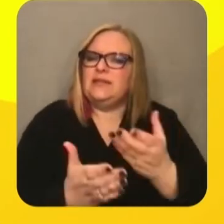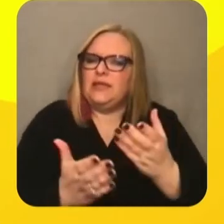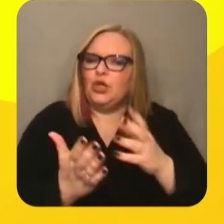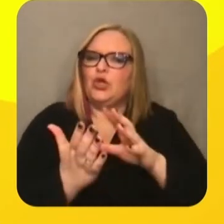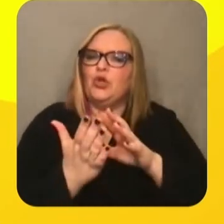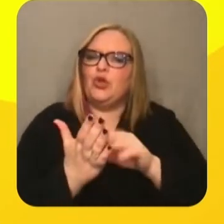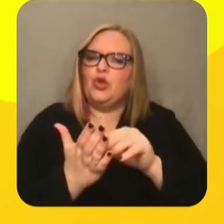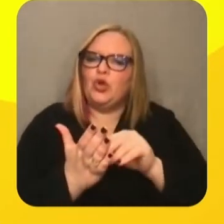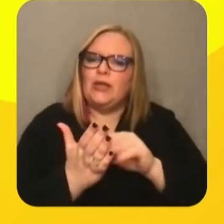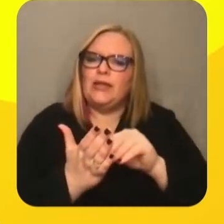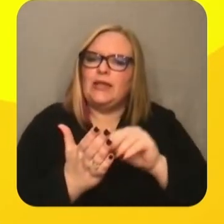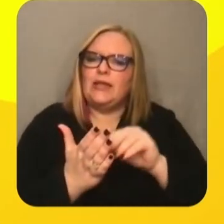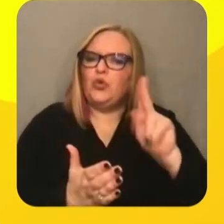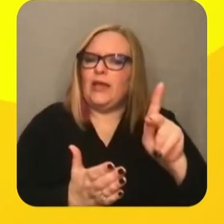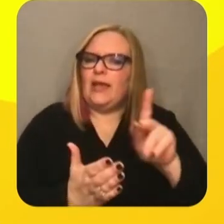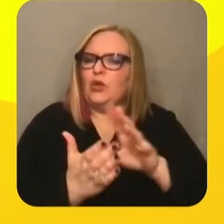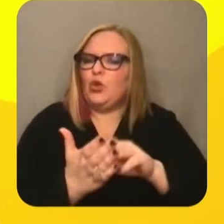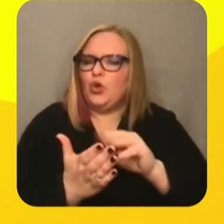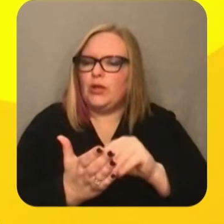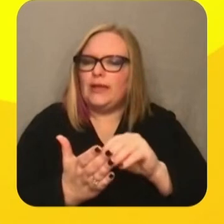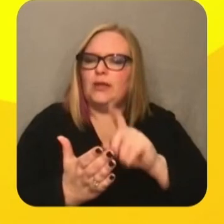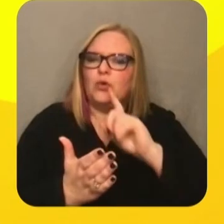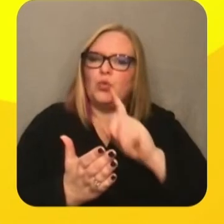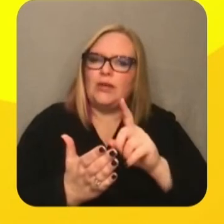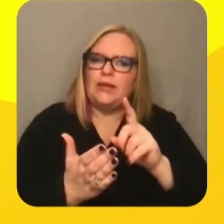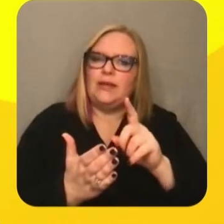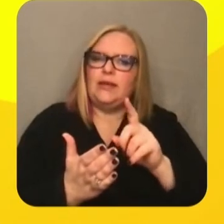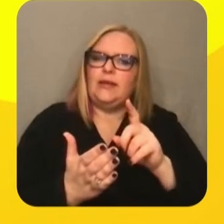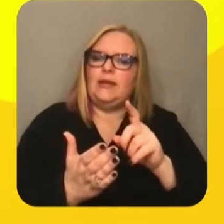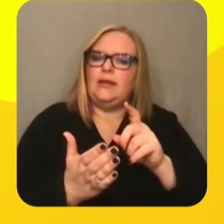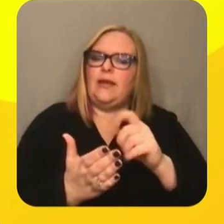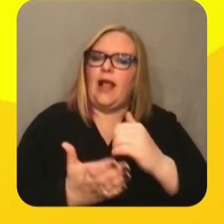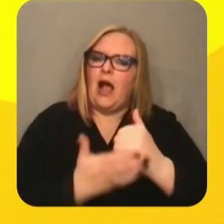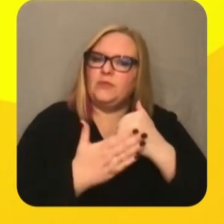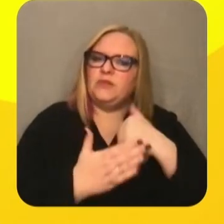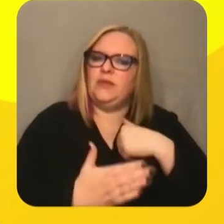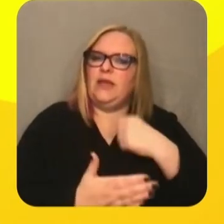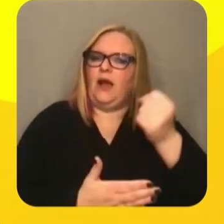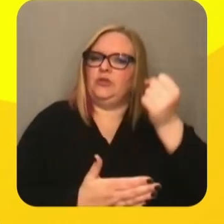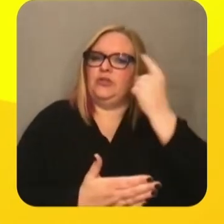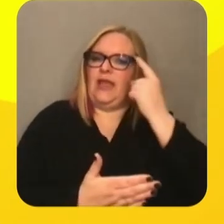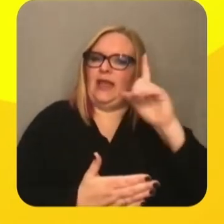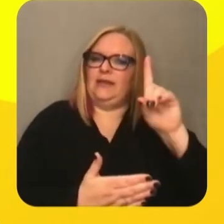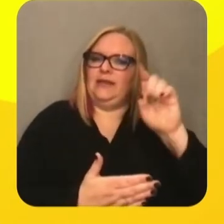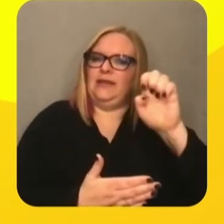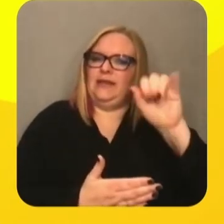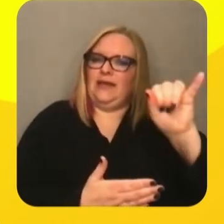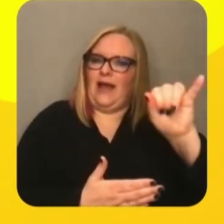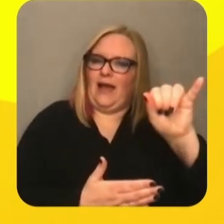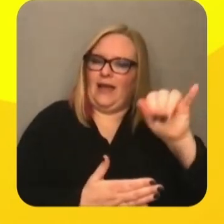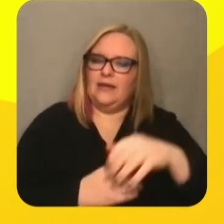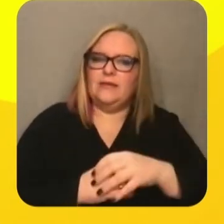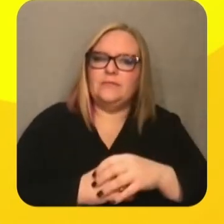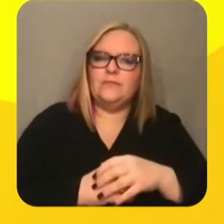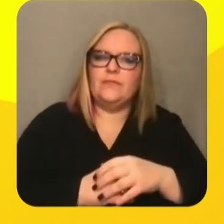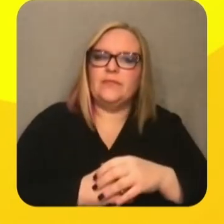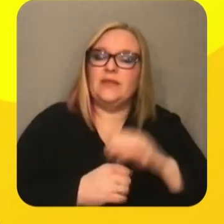and it's truly redefining all that I know about DEI. Truly this has been an experience of a lifetime.